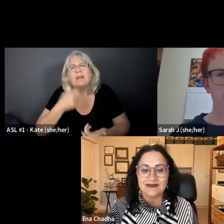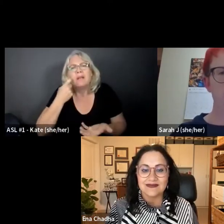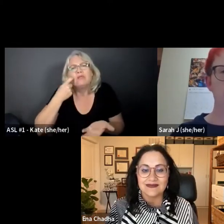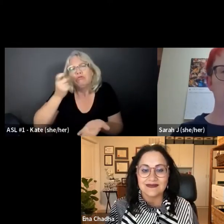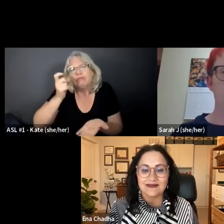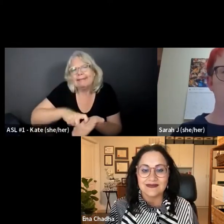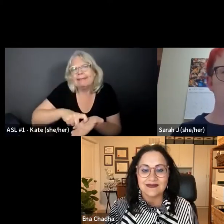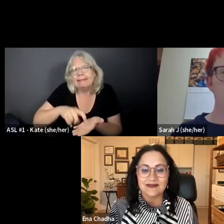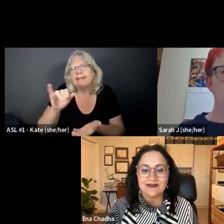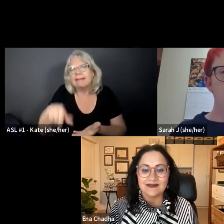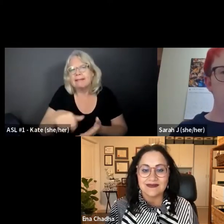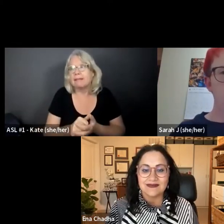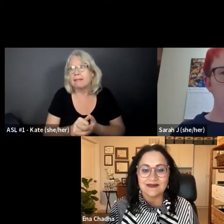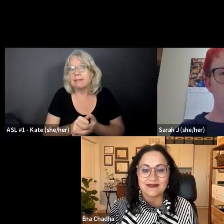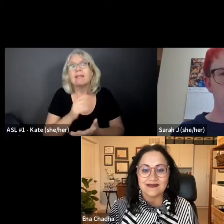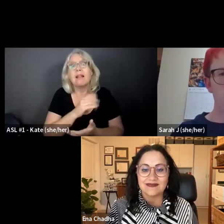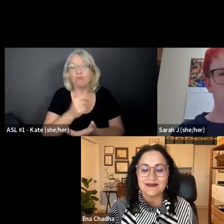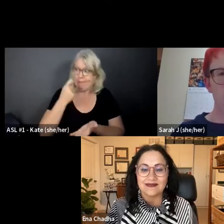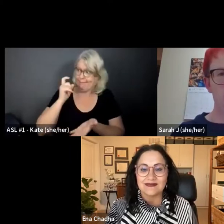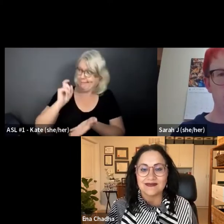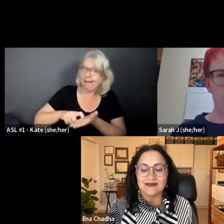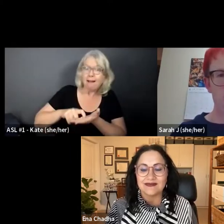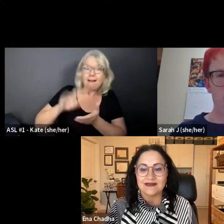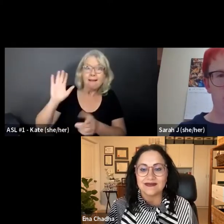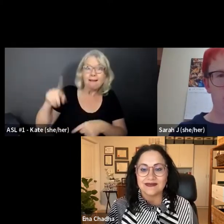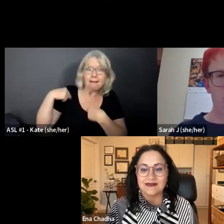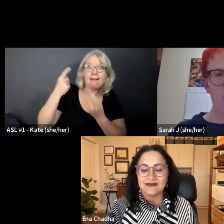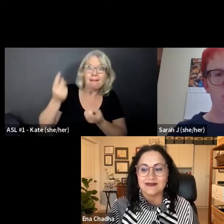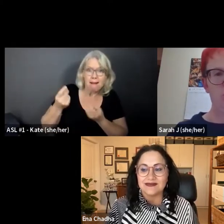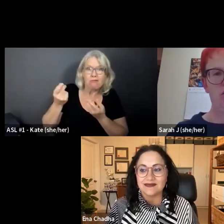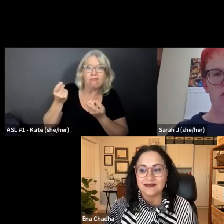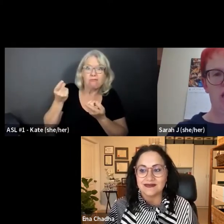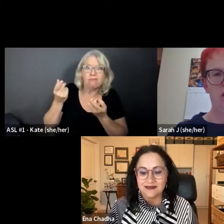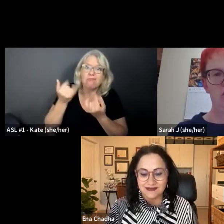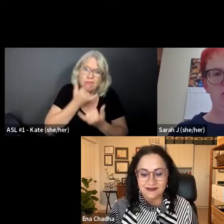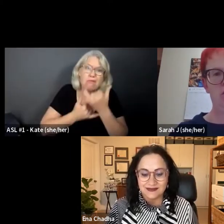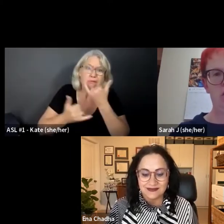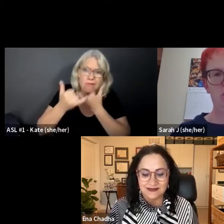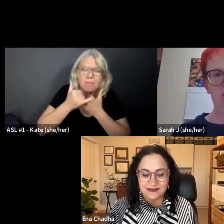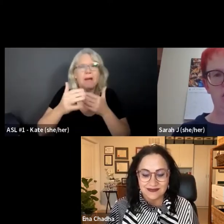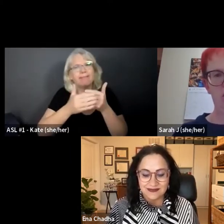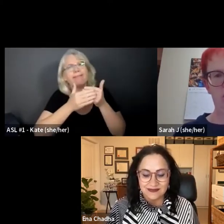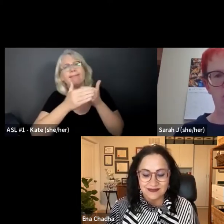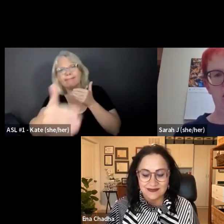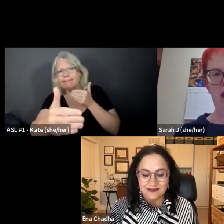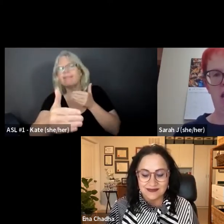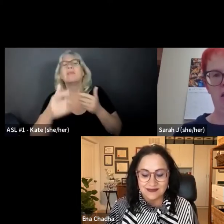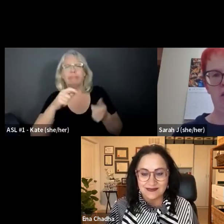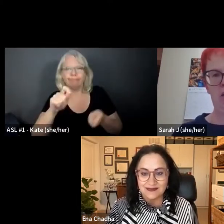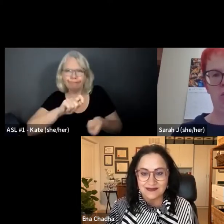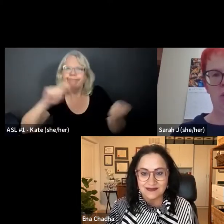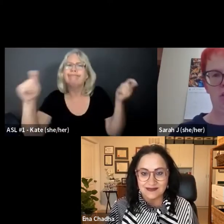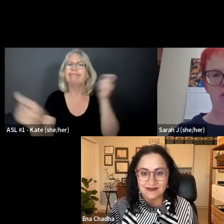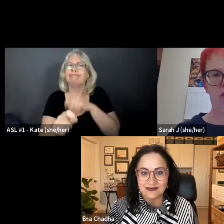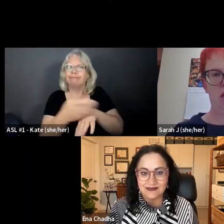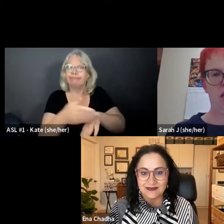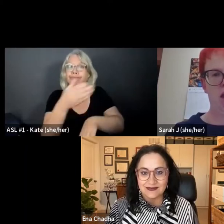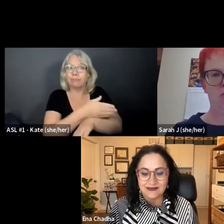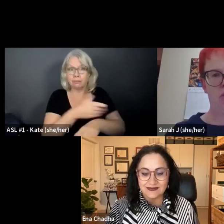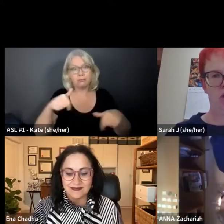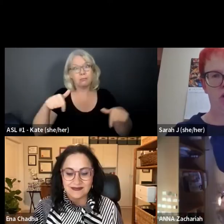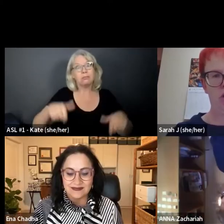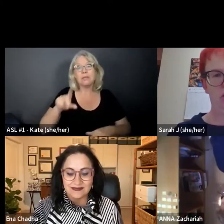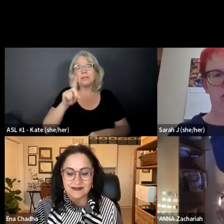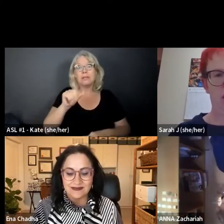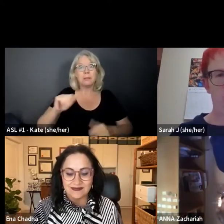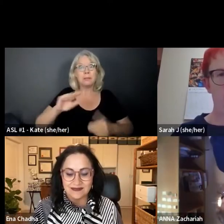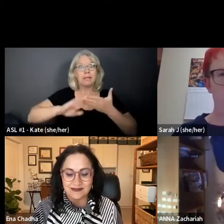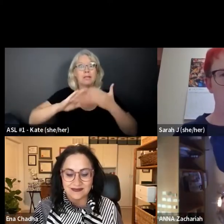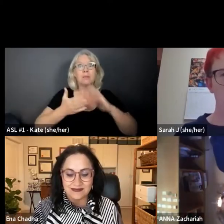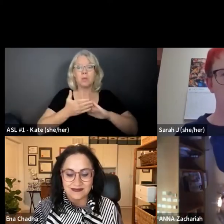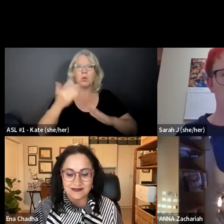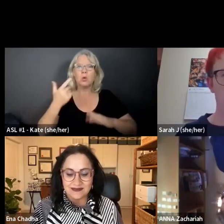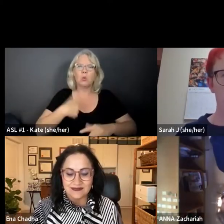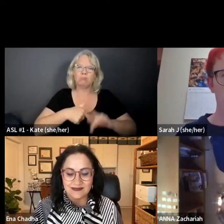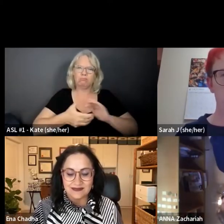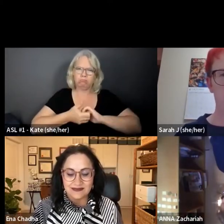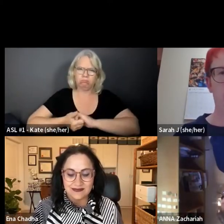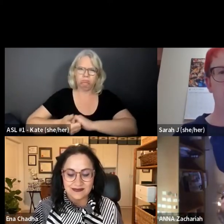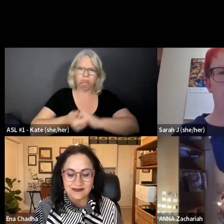IN THE DISABILITY COMMUNITY, WE STAND IN SOLIDARITY AND COMMIT TO NEVER ALLOWING HARMS LIKE THE